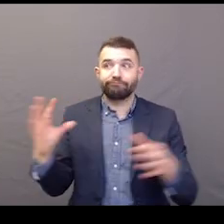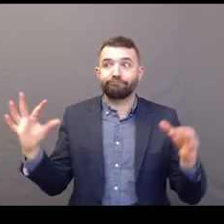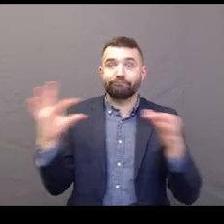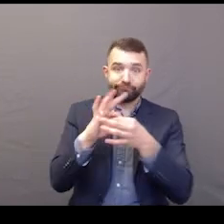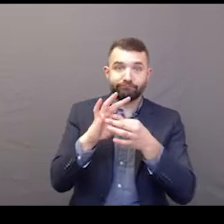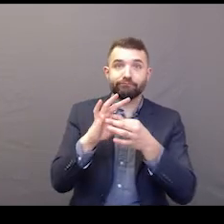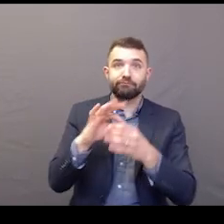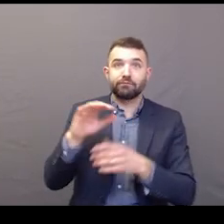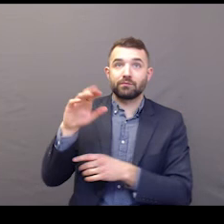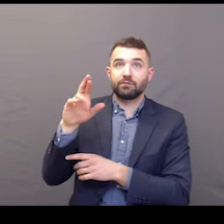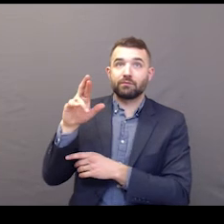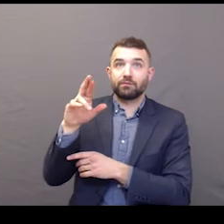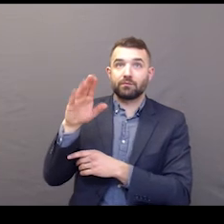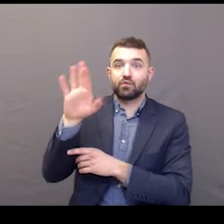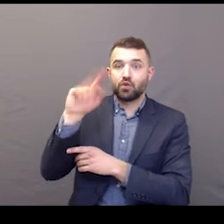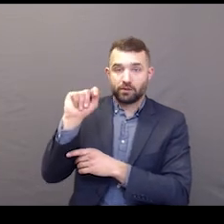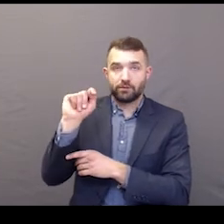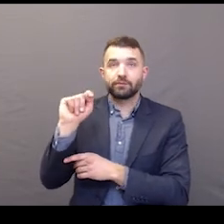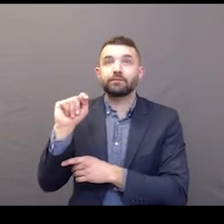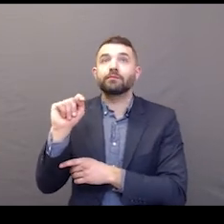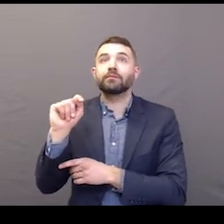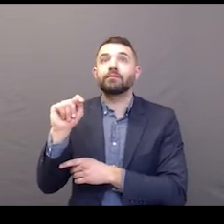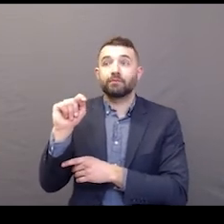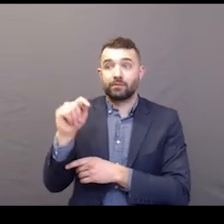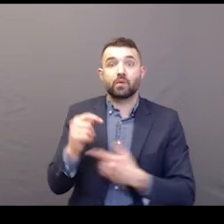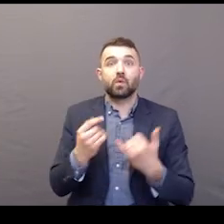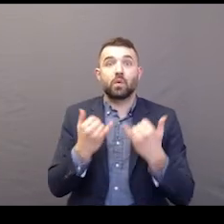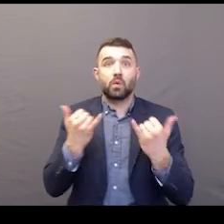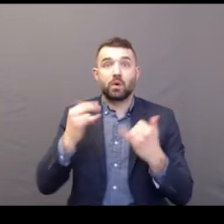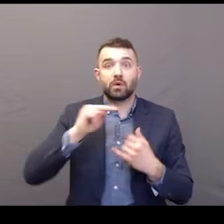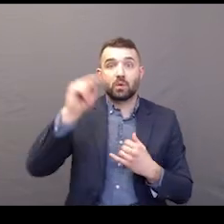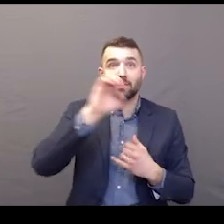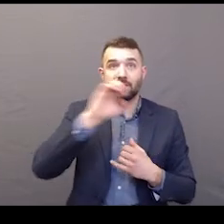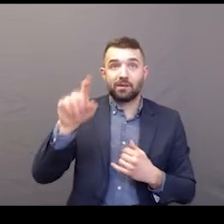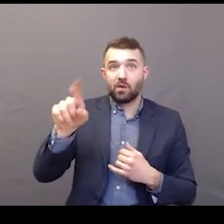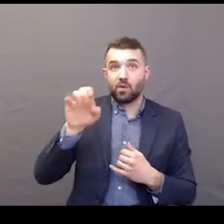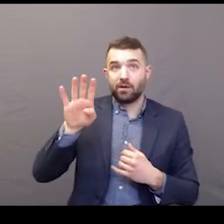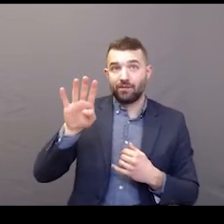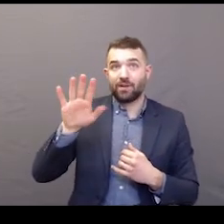transit service along the SR 522 and NE 145th corridor will allow future riders to bypass